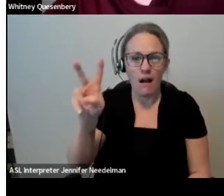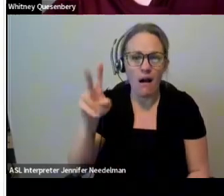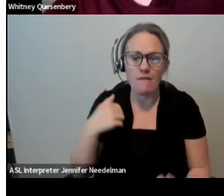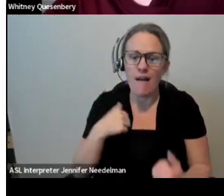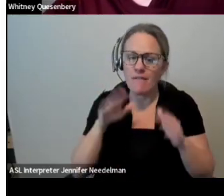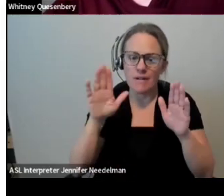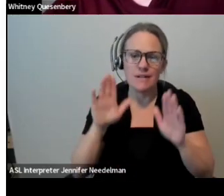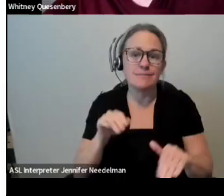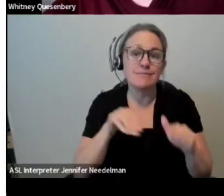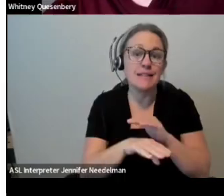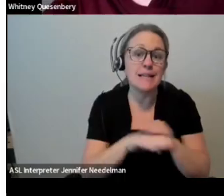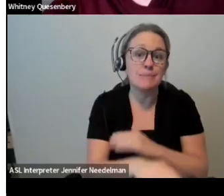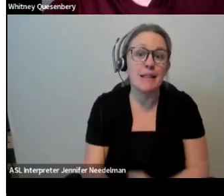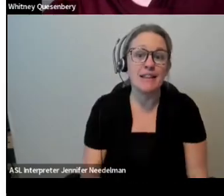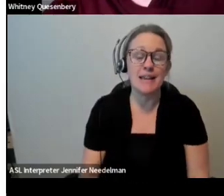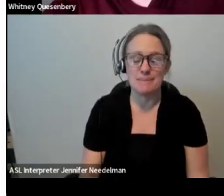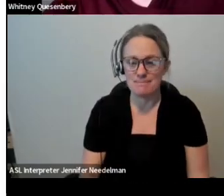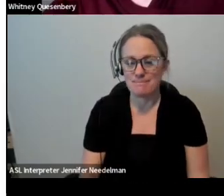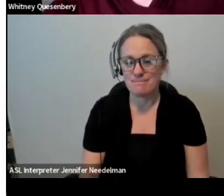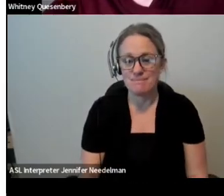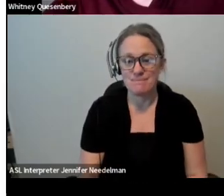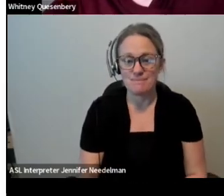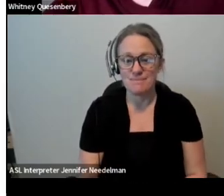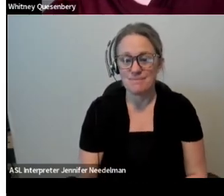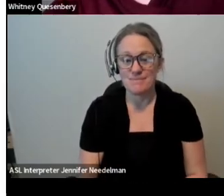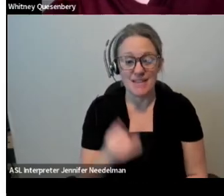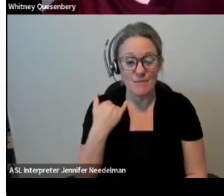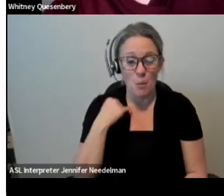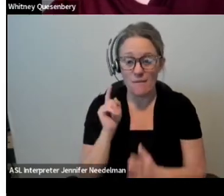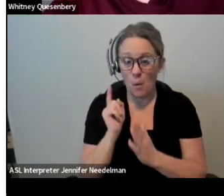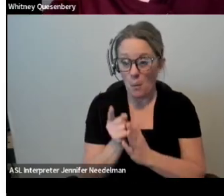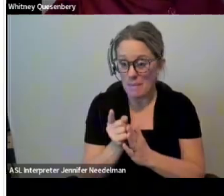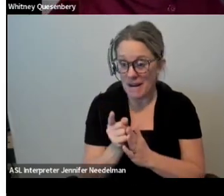to learn to register to vote. And if we have one minute we can do final questions.